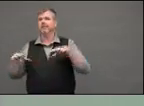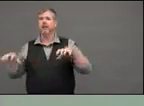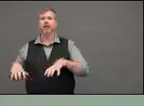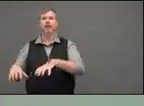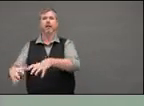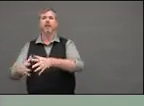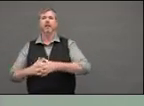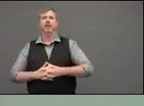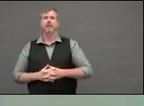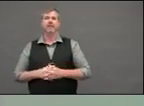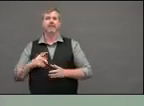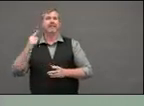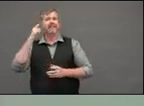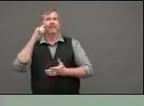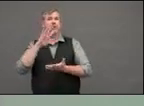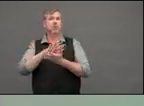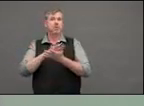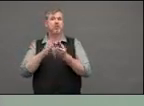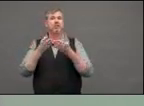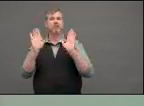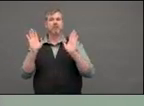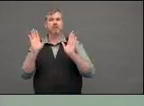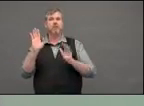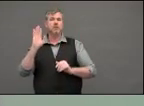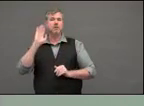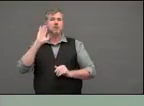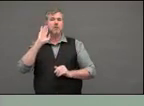in general is has is going to be a little bit hard but i know that